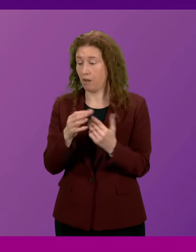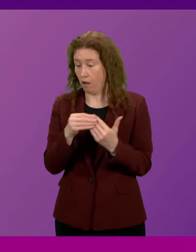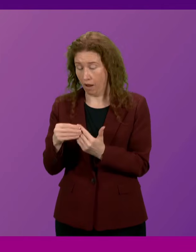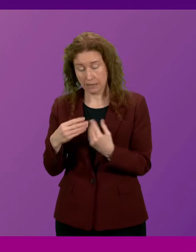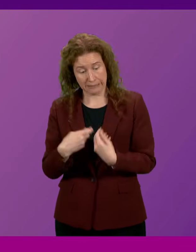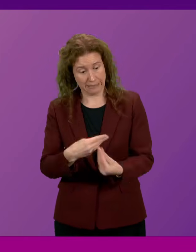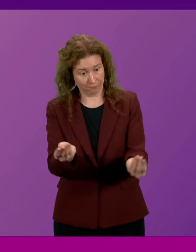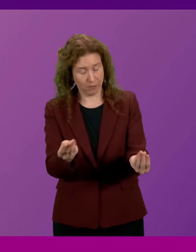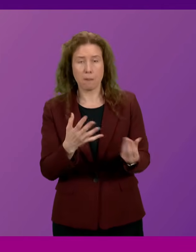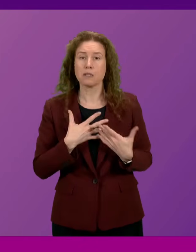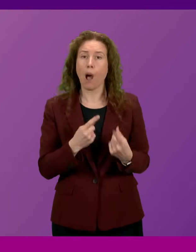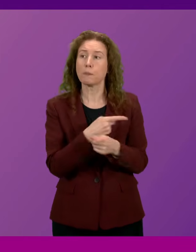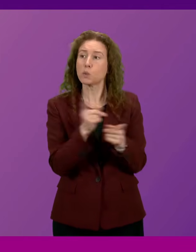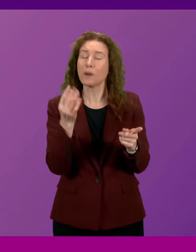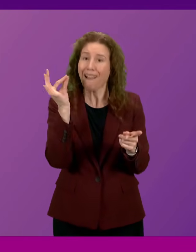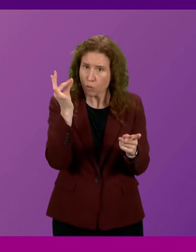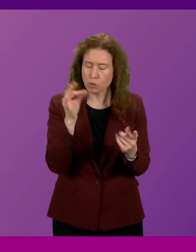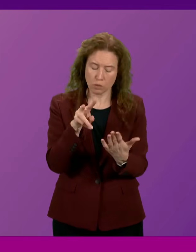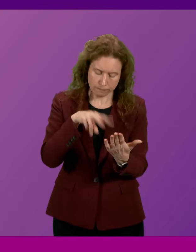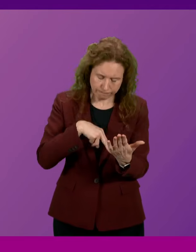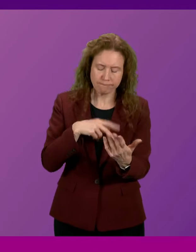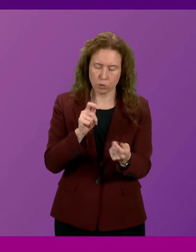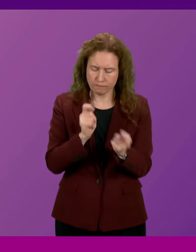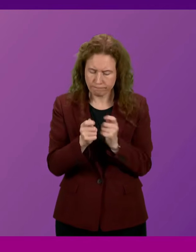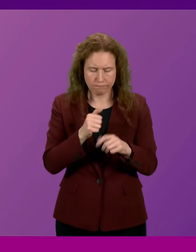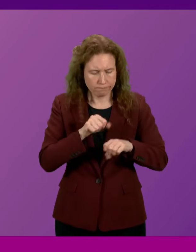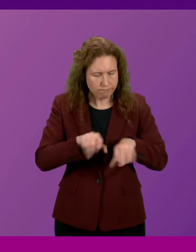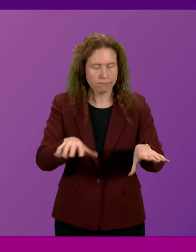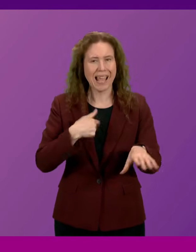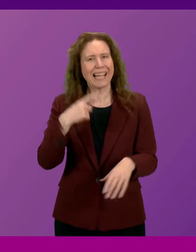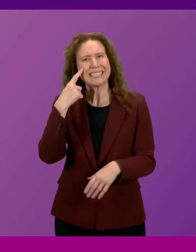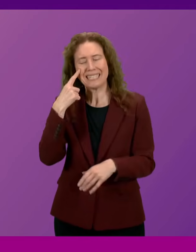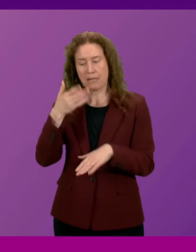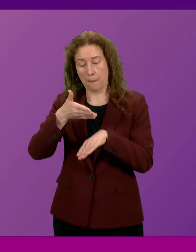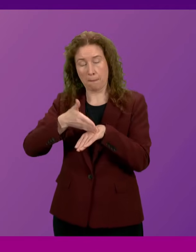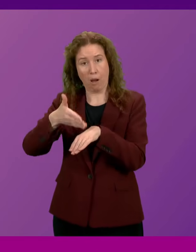and it is up to councils to get on with it. I see the application of the pavement parking ban